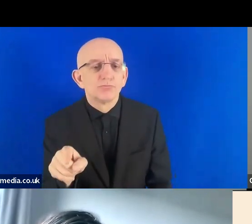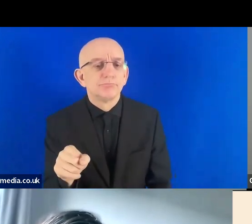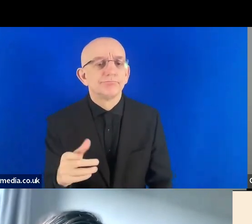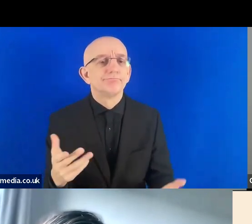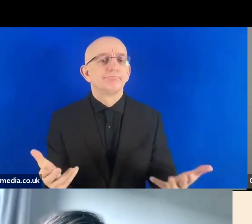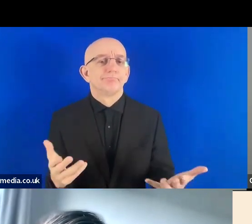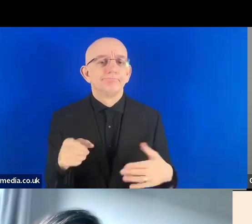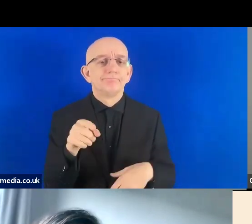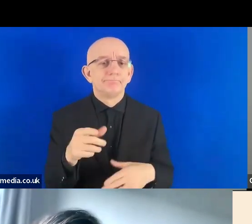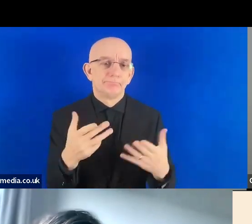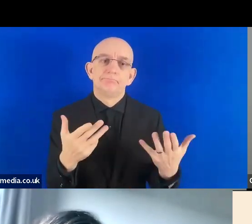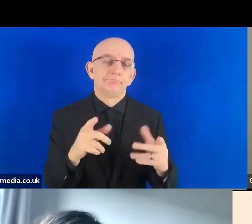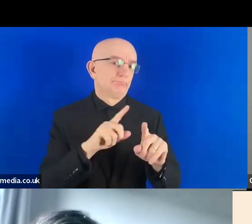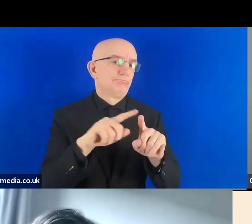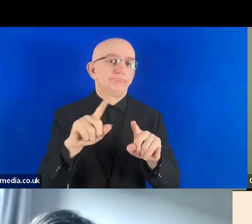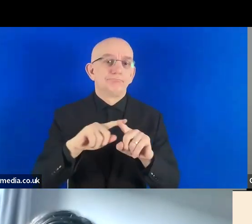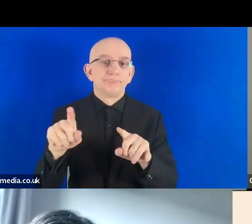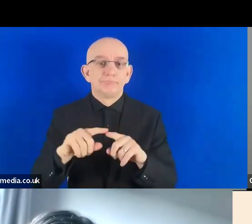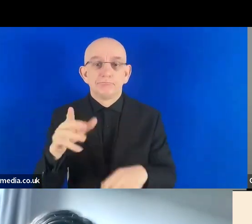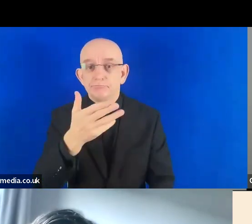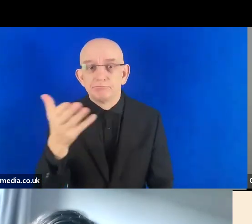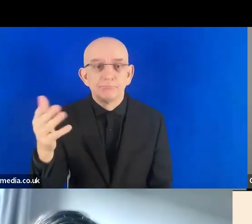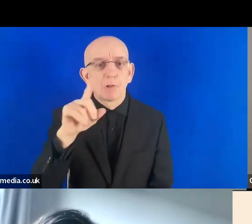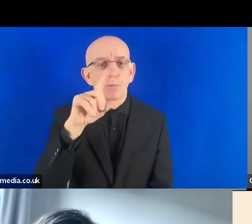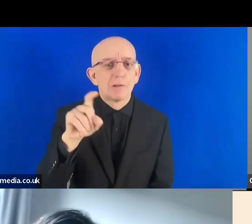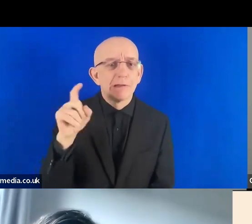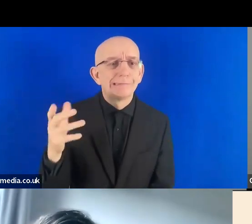it's just an example of a few of them that we wanted to quickly answer.